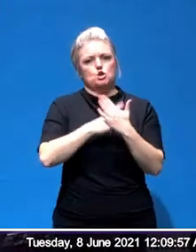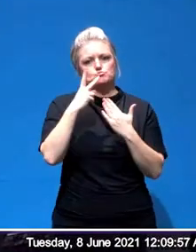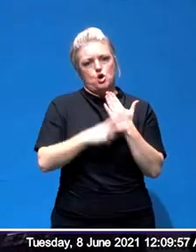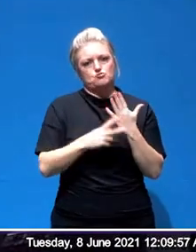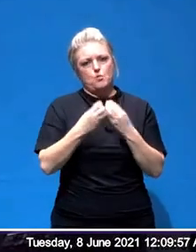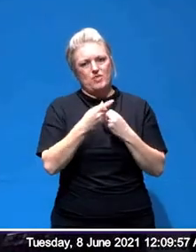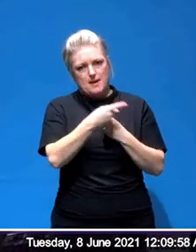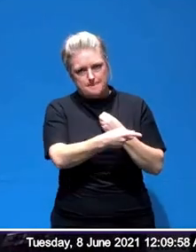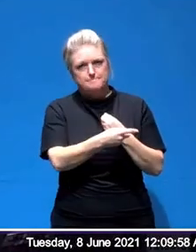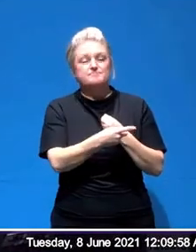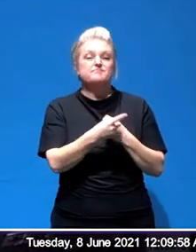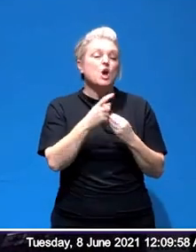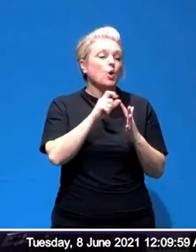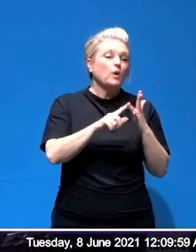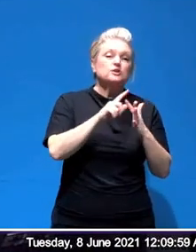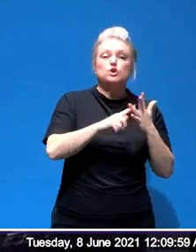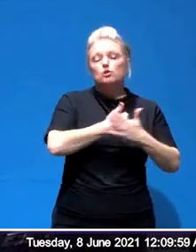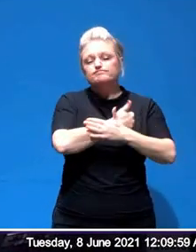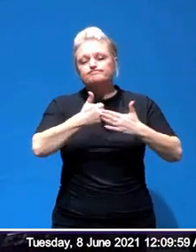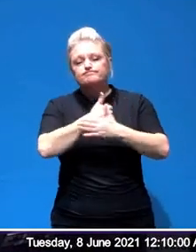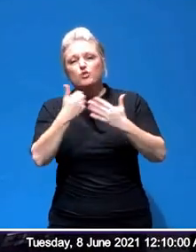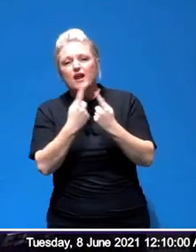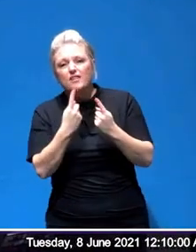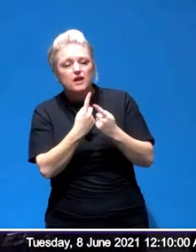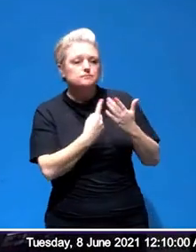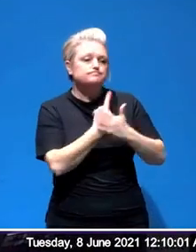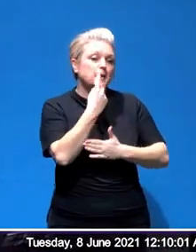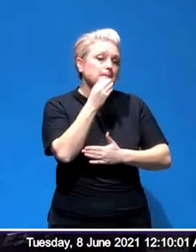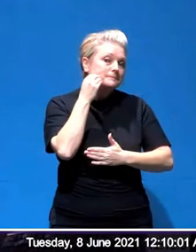picnic day, it includes a day --- everything is out in the community,